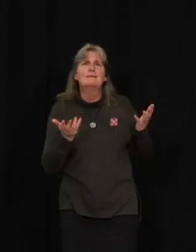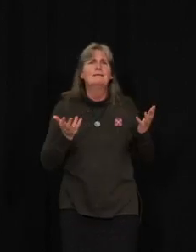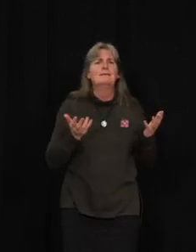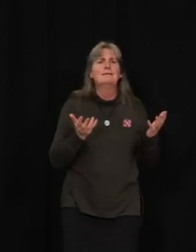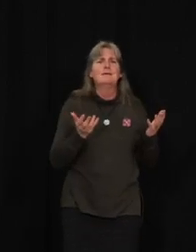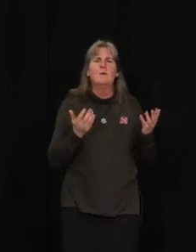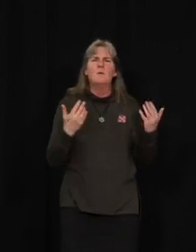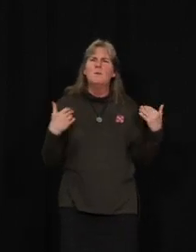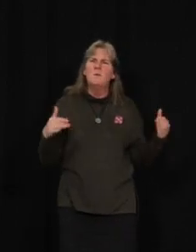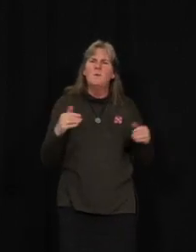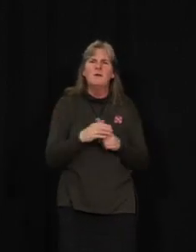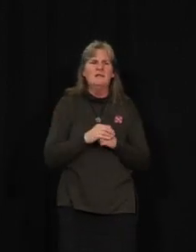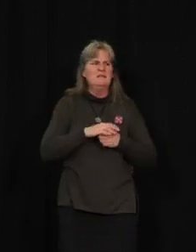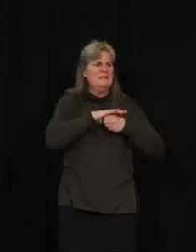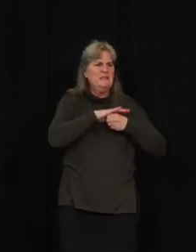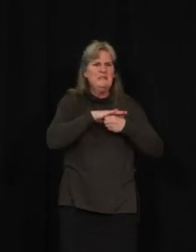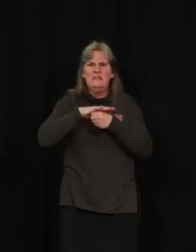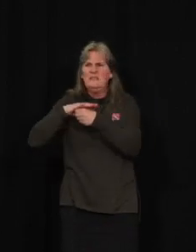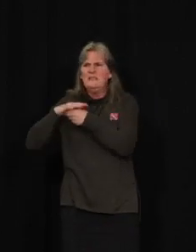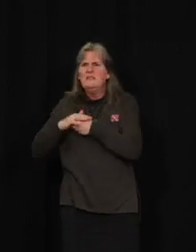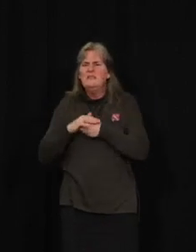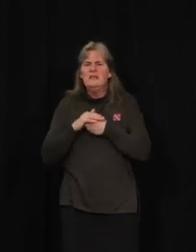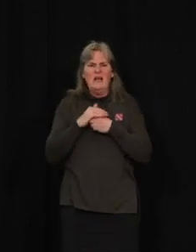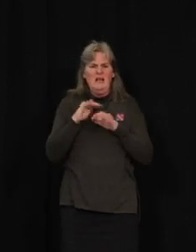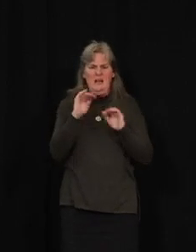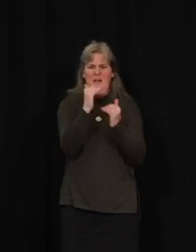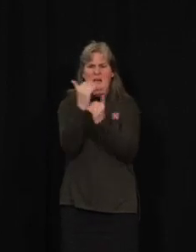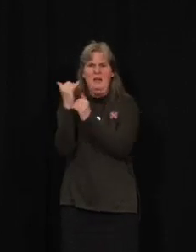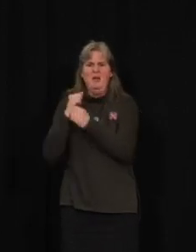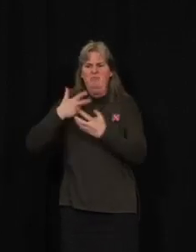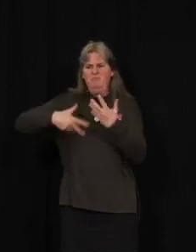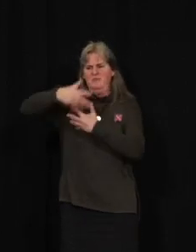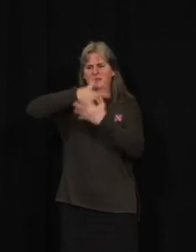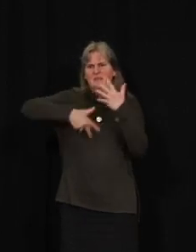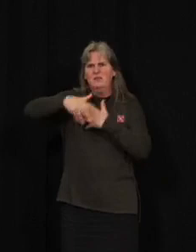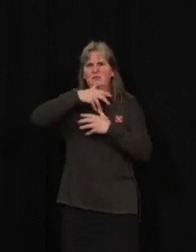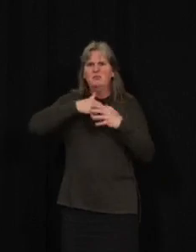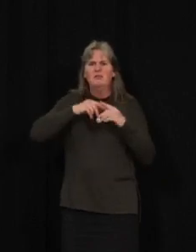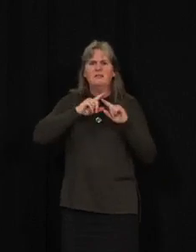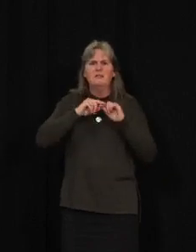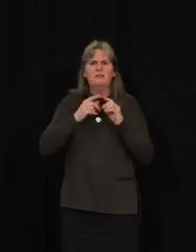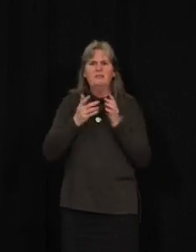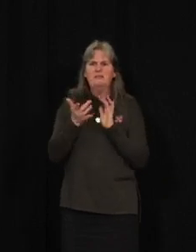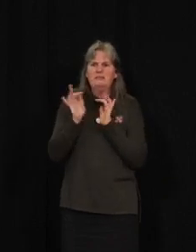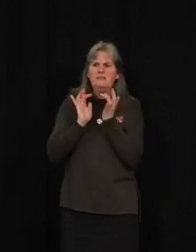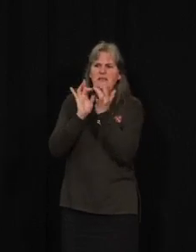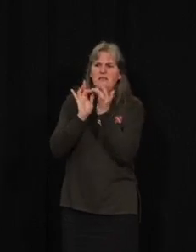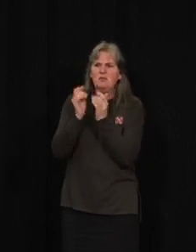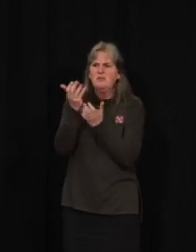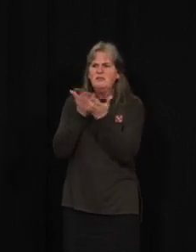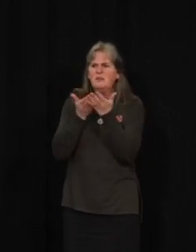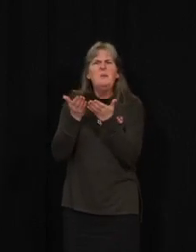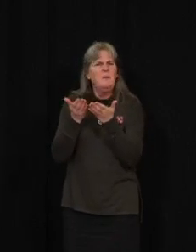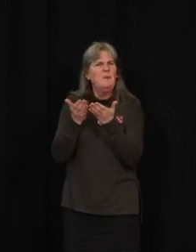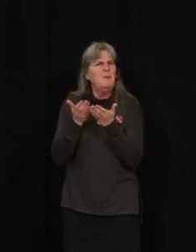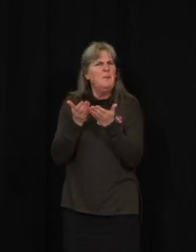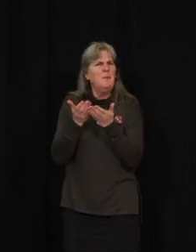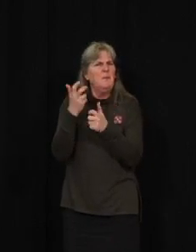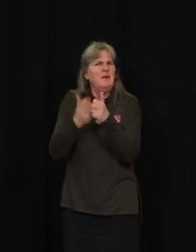our social lives and our connection to services is building up. So we do need to move progressively to a more